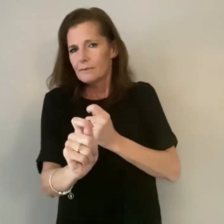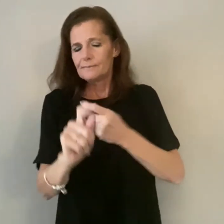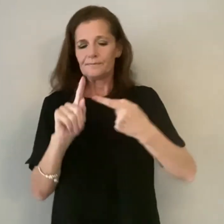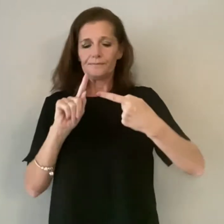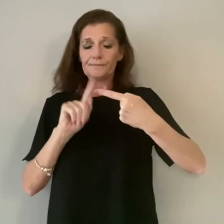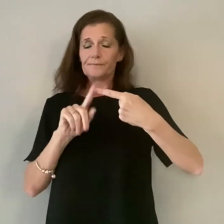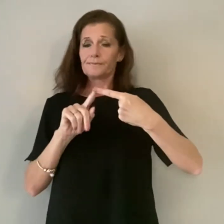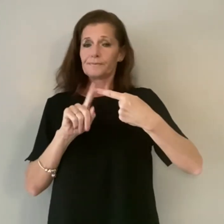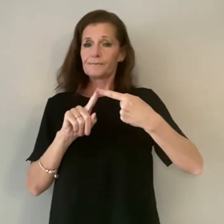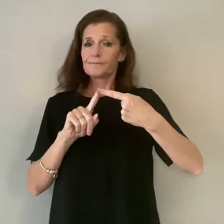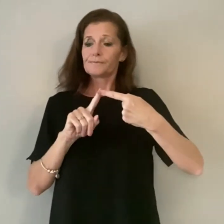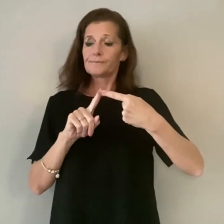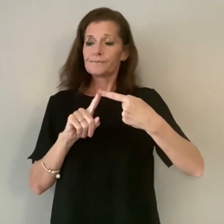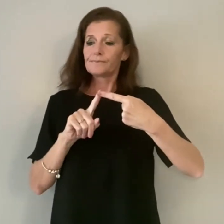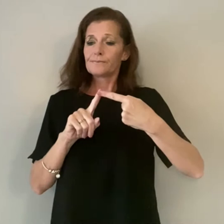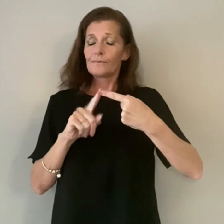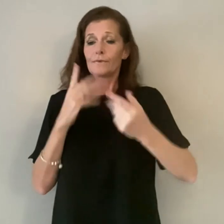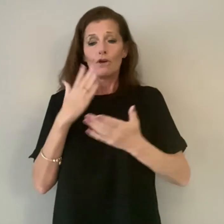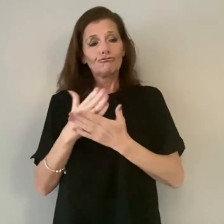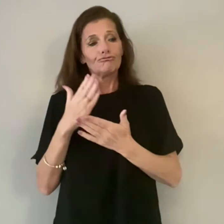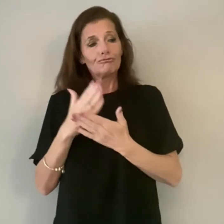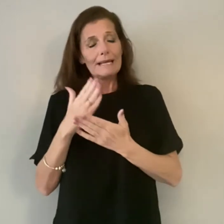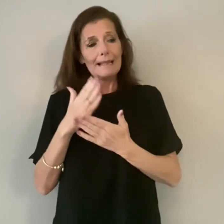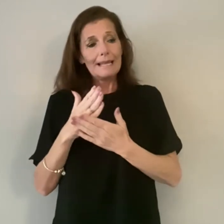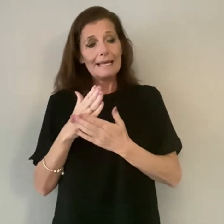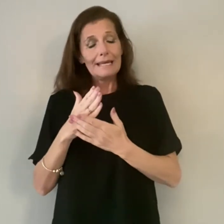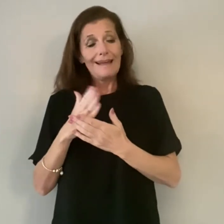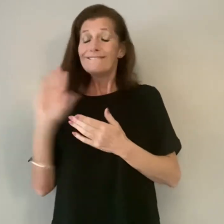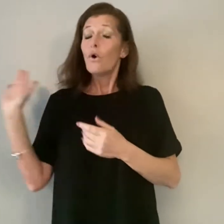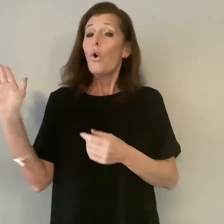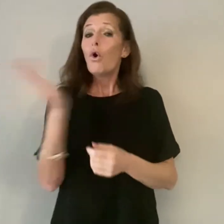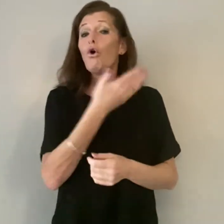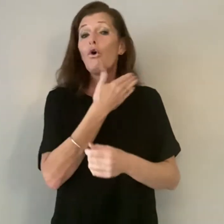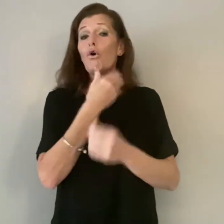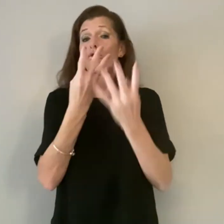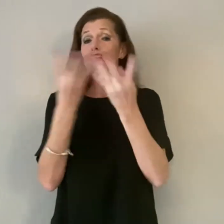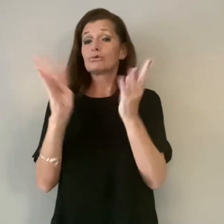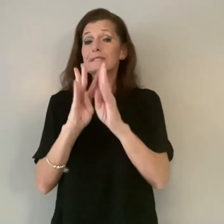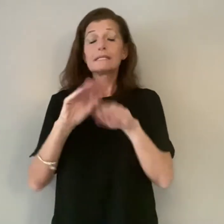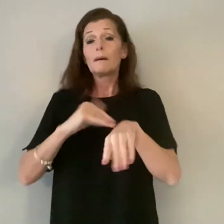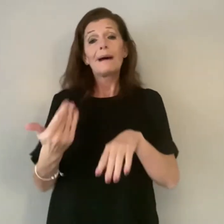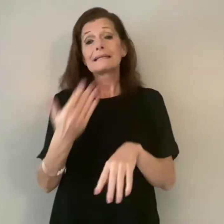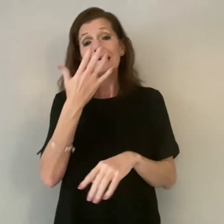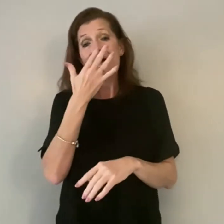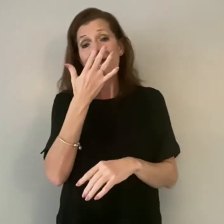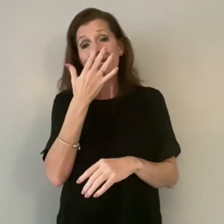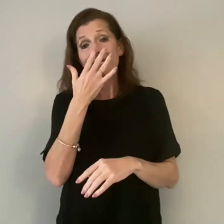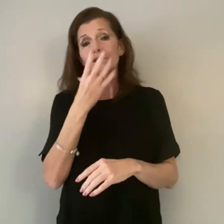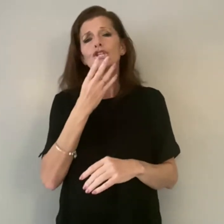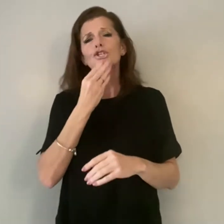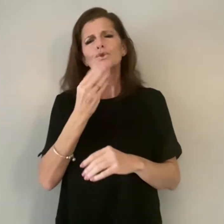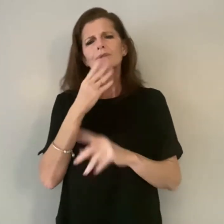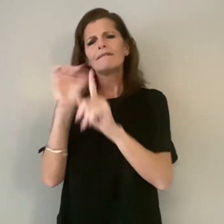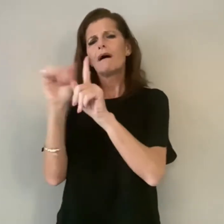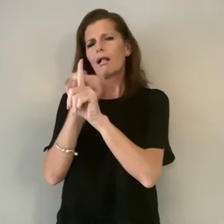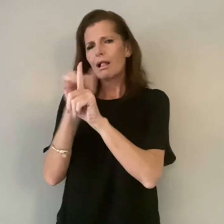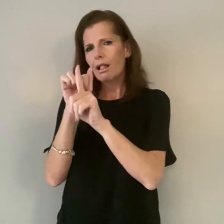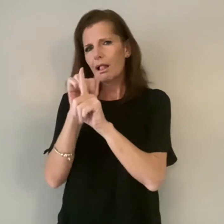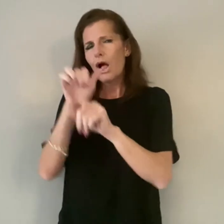So, firstly I would say our approach is for, I guess, all trustees, regardless of age I think it's always good to refresh